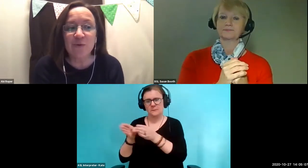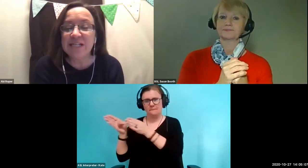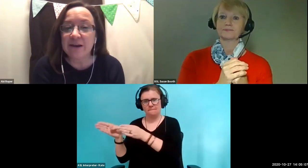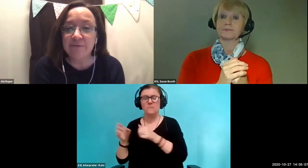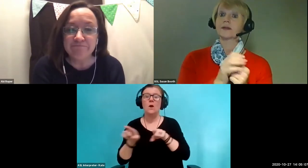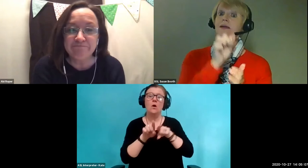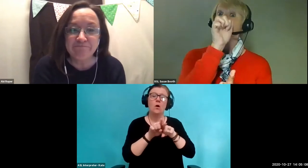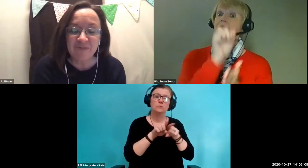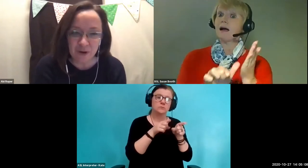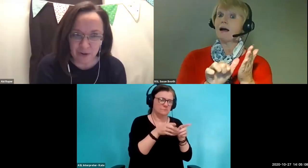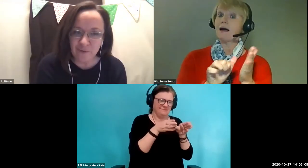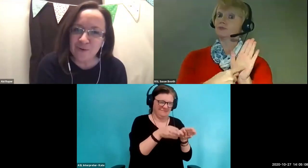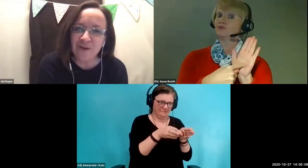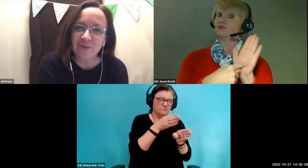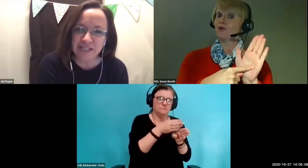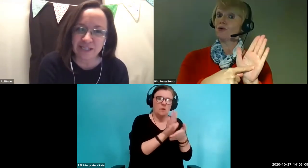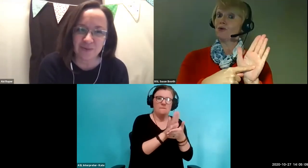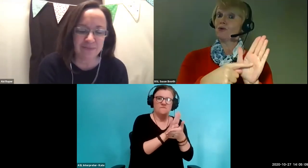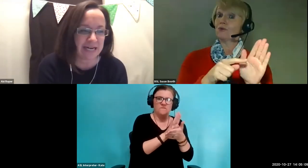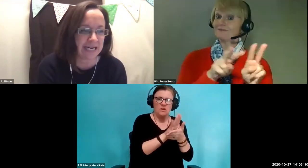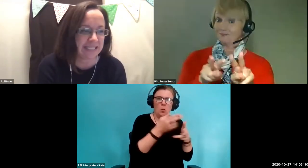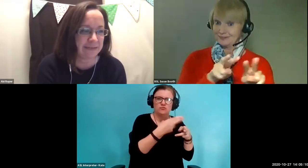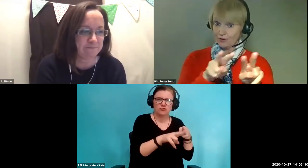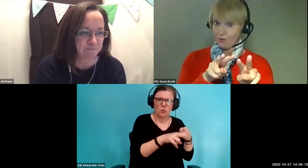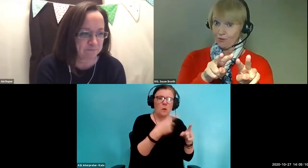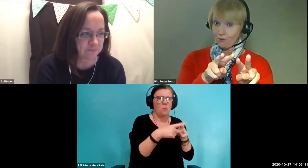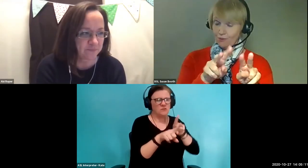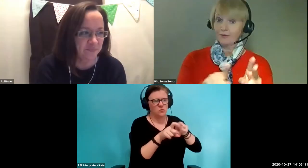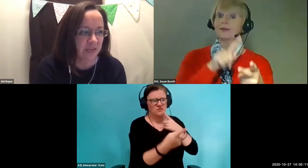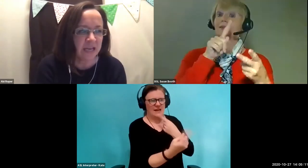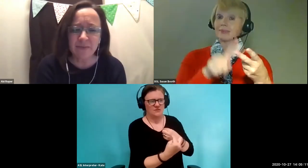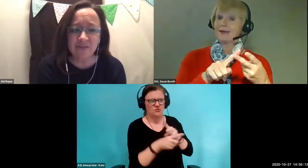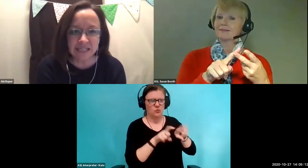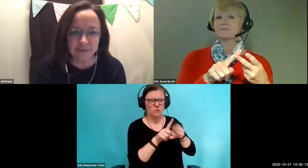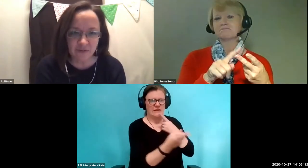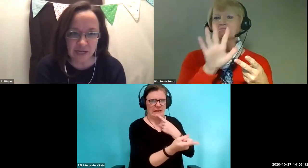video followed by four or five questions with the panelist. You might have seen some of the videos